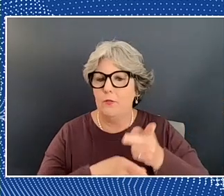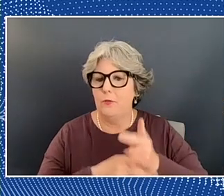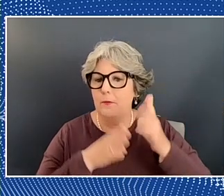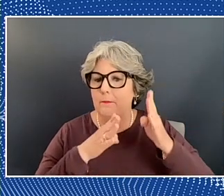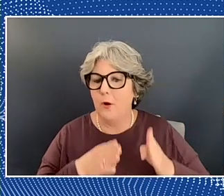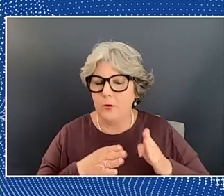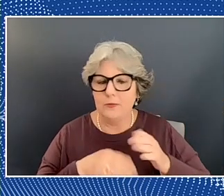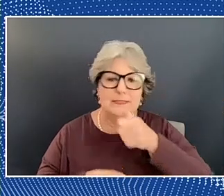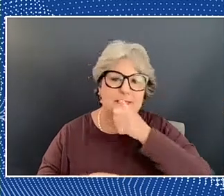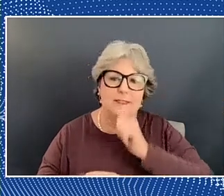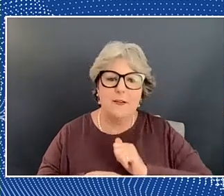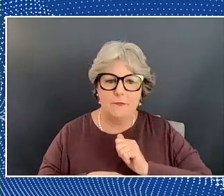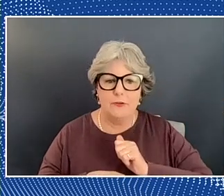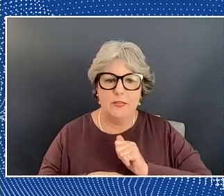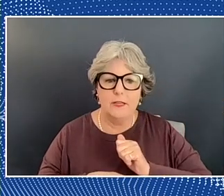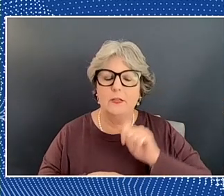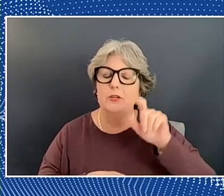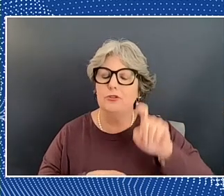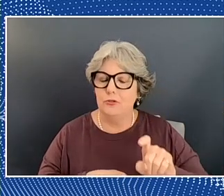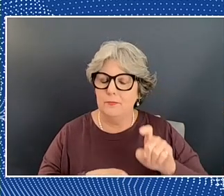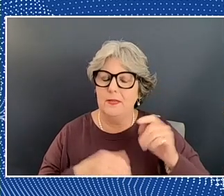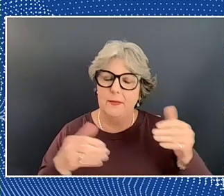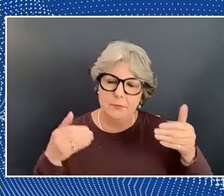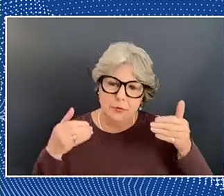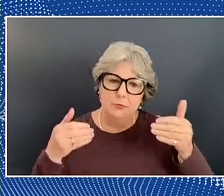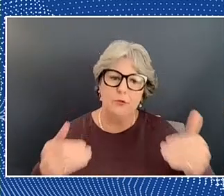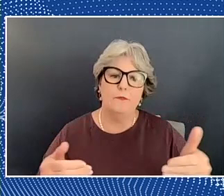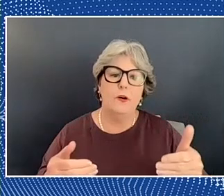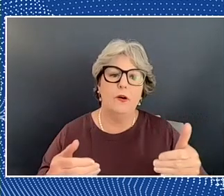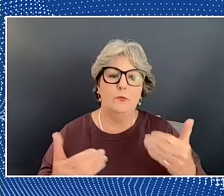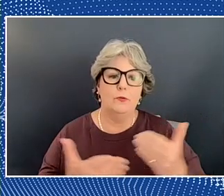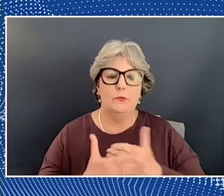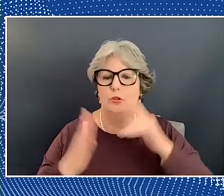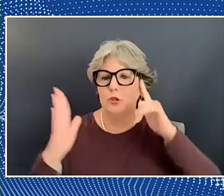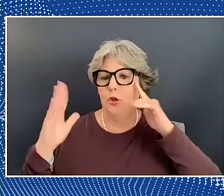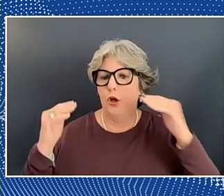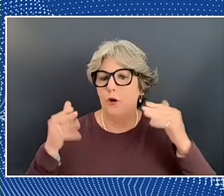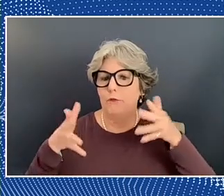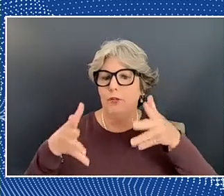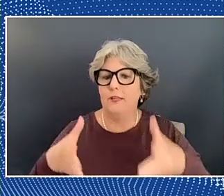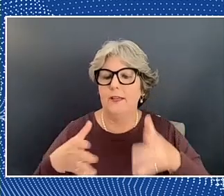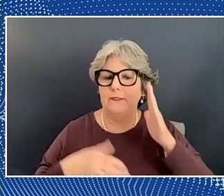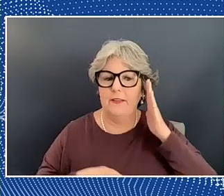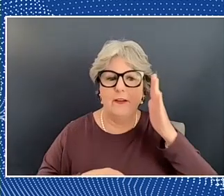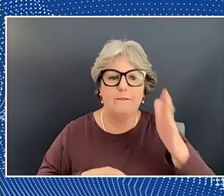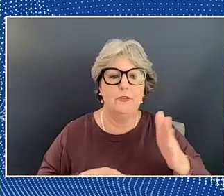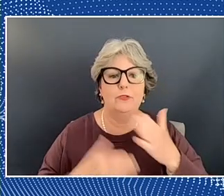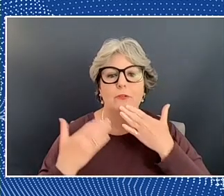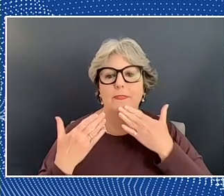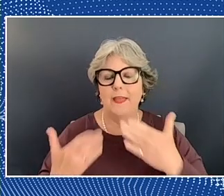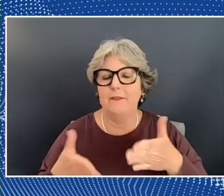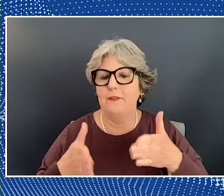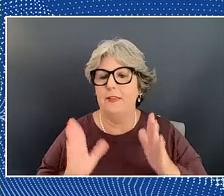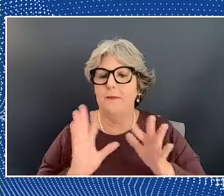this hardship, deserve to be able to move on with renewed hope for what's left of our future. Thank you for allowing me to speak.